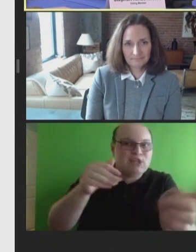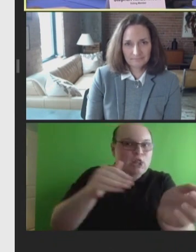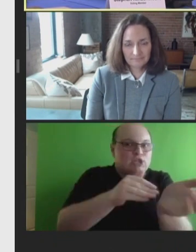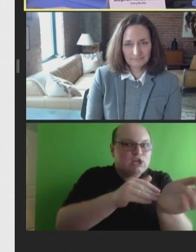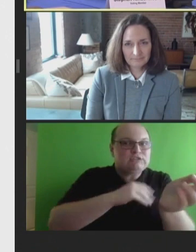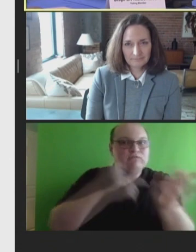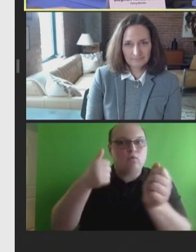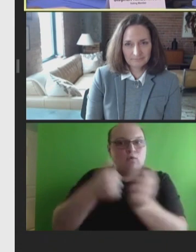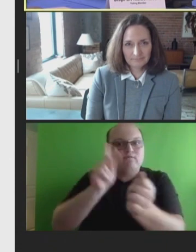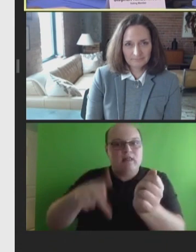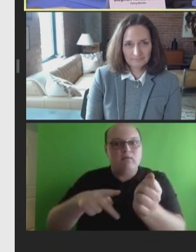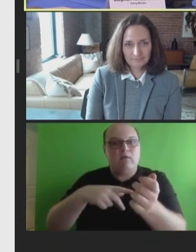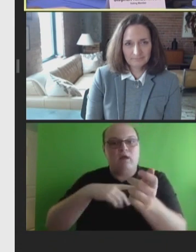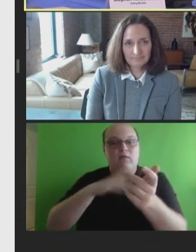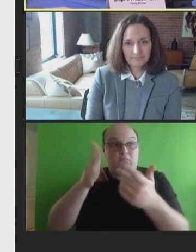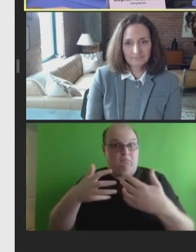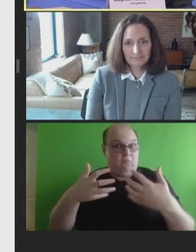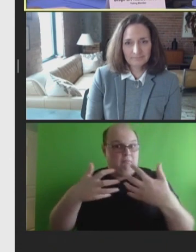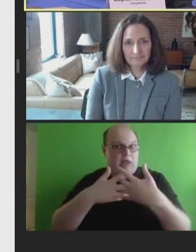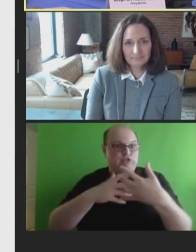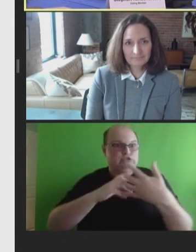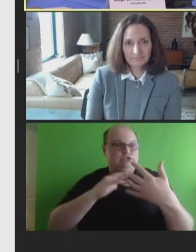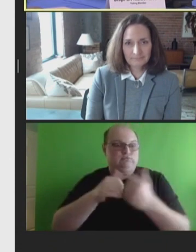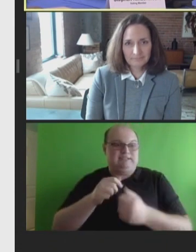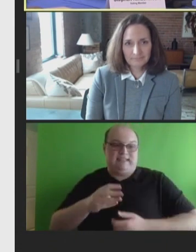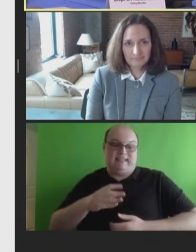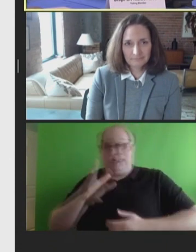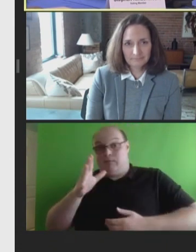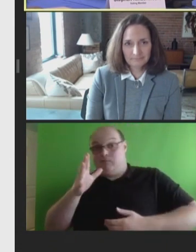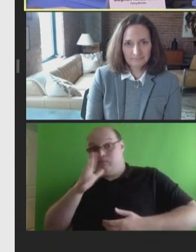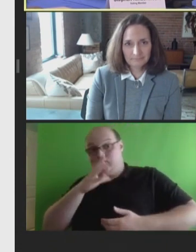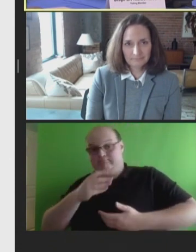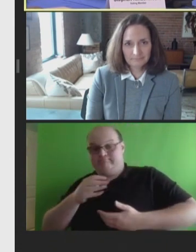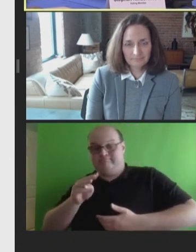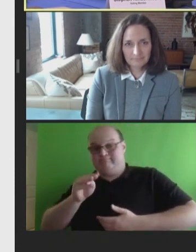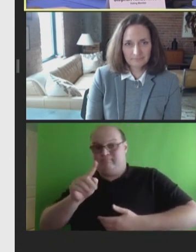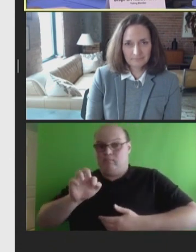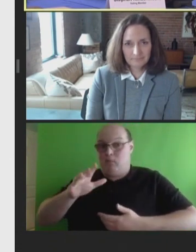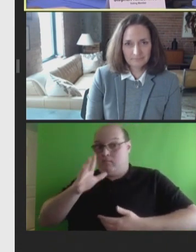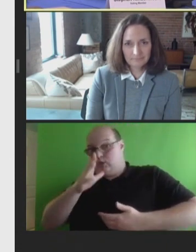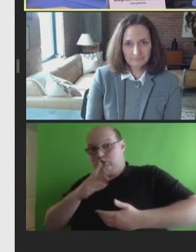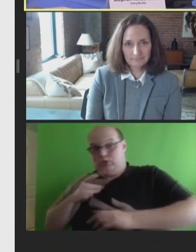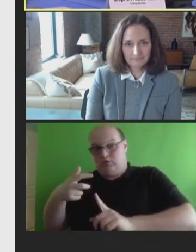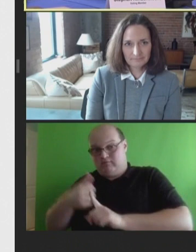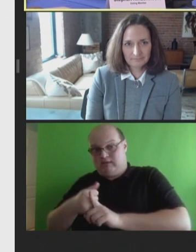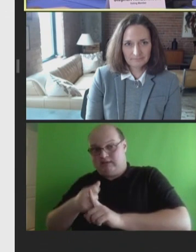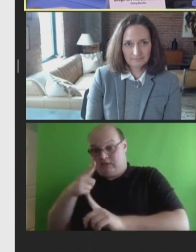to be compatible with the potential maternal vaccine that was given? At the same time,